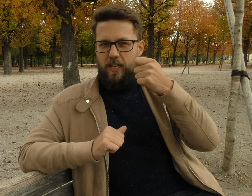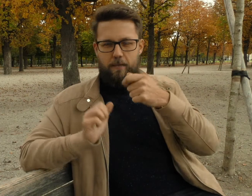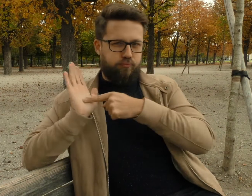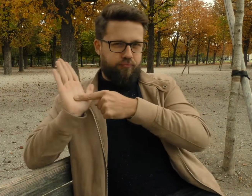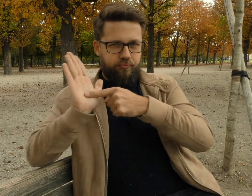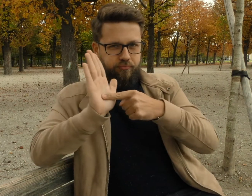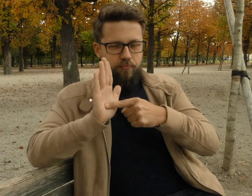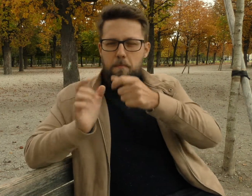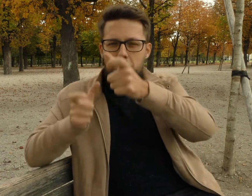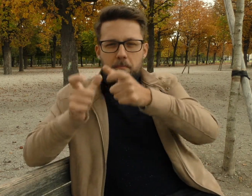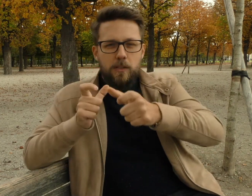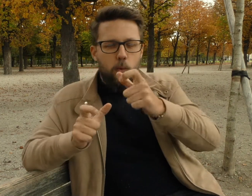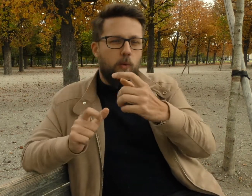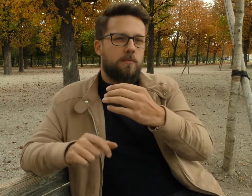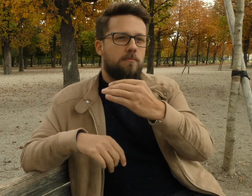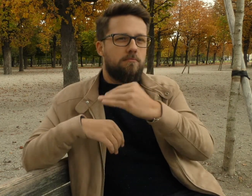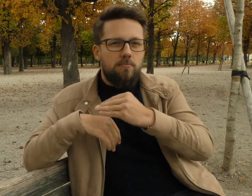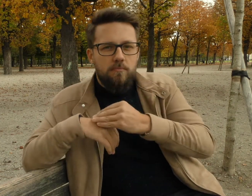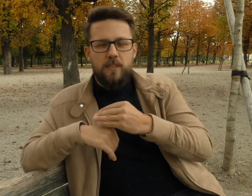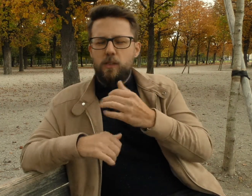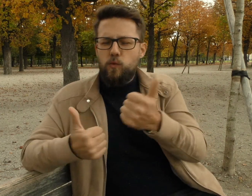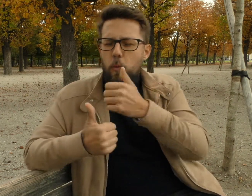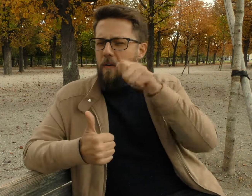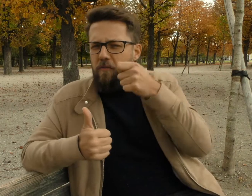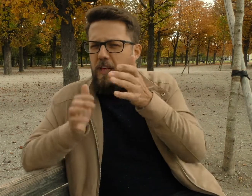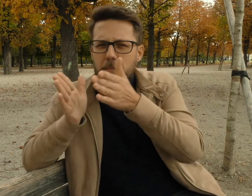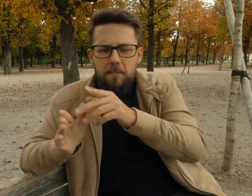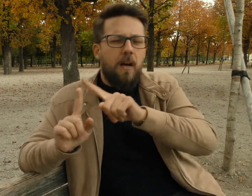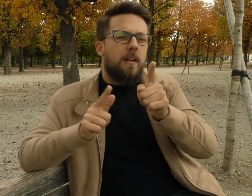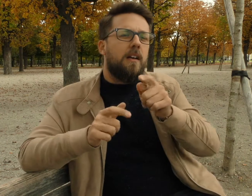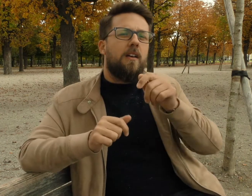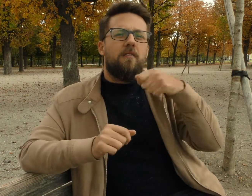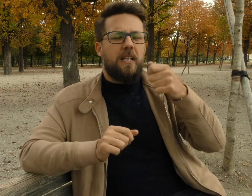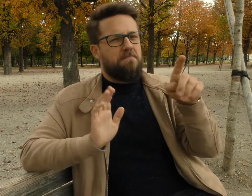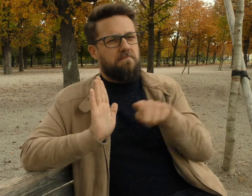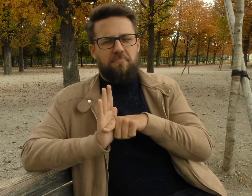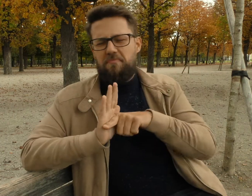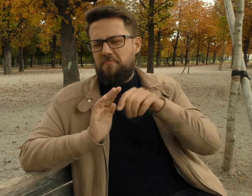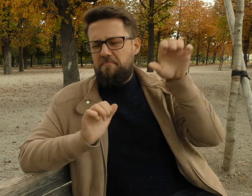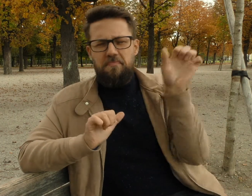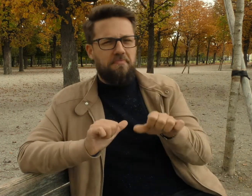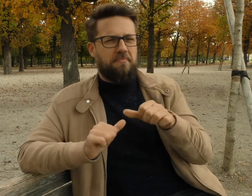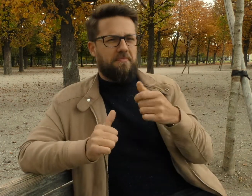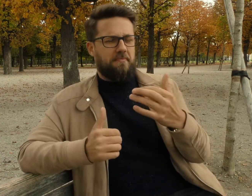When I showed the film, some people have reported back to me, that they really liked it, but they didn't like my other films.